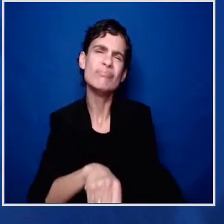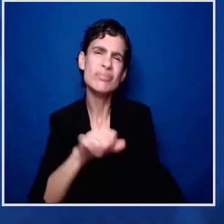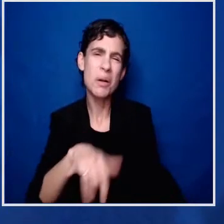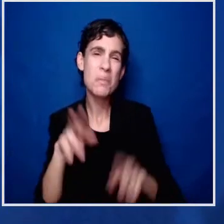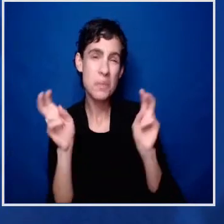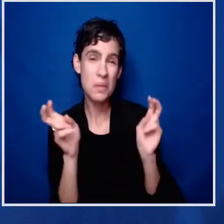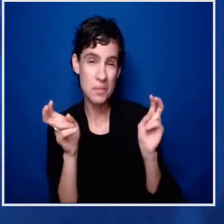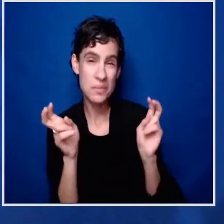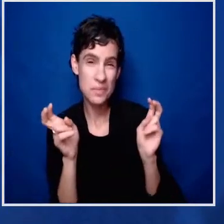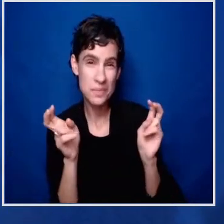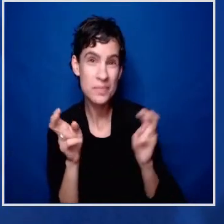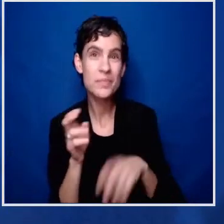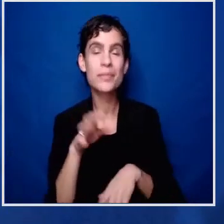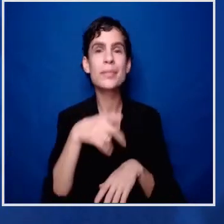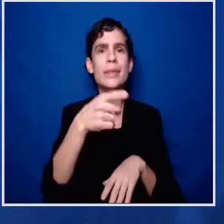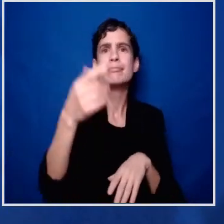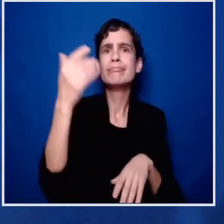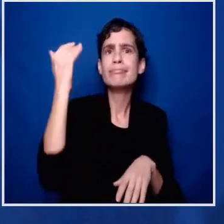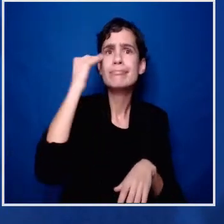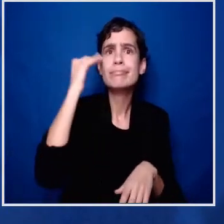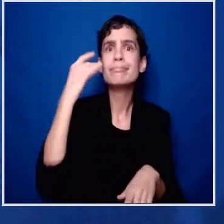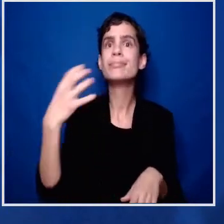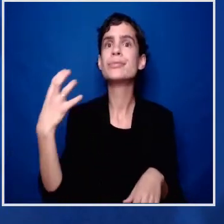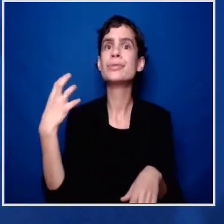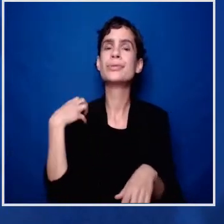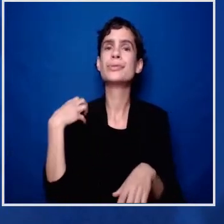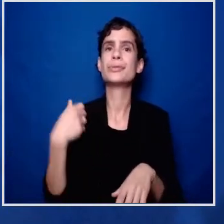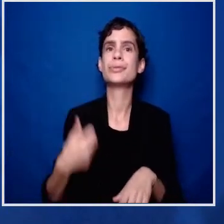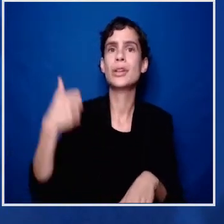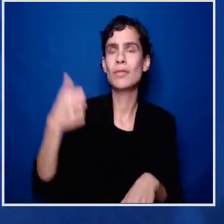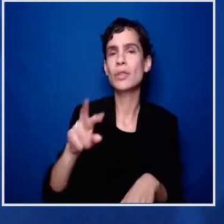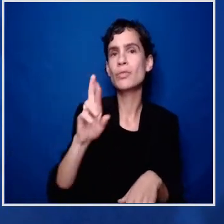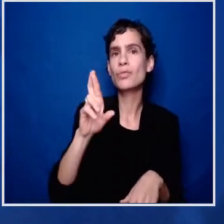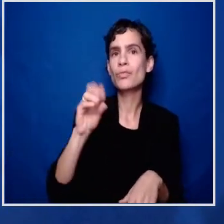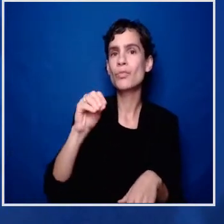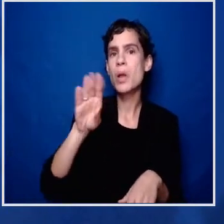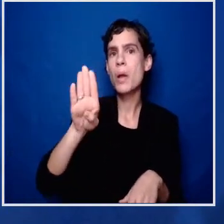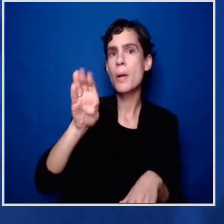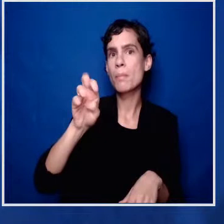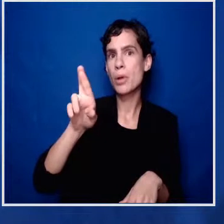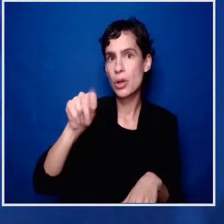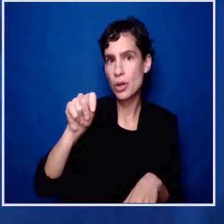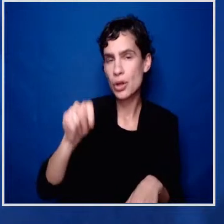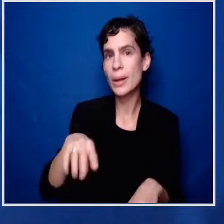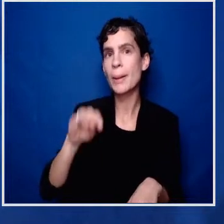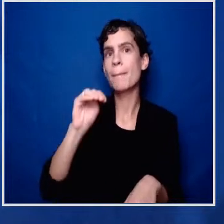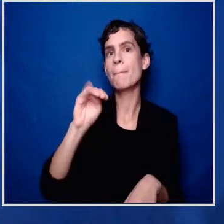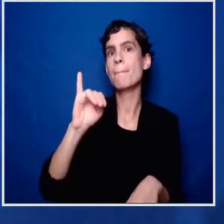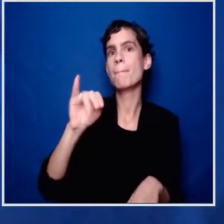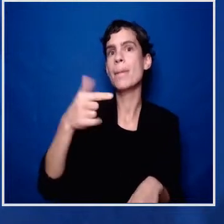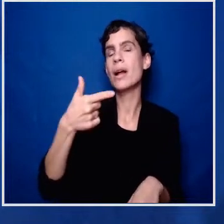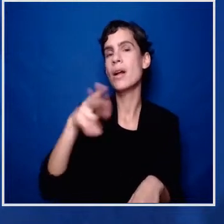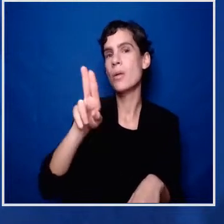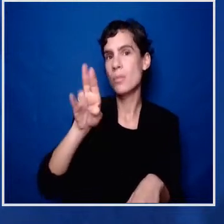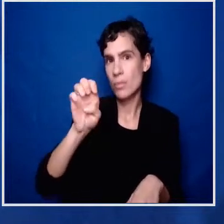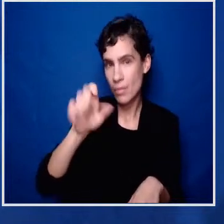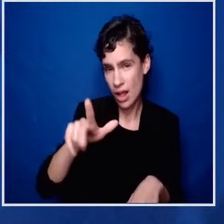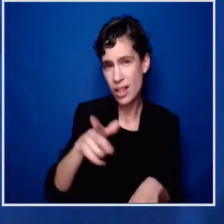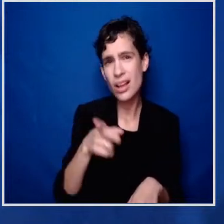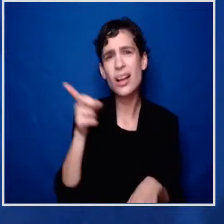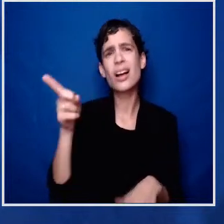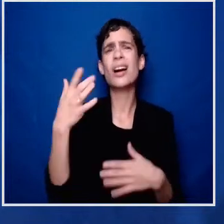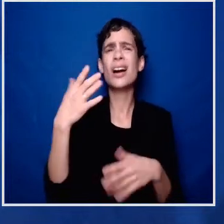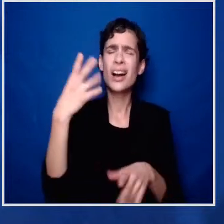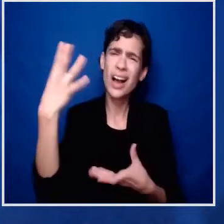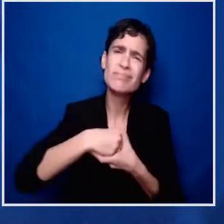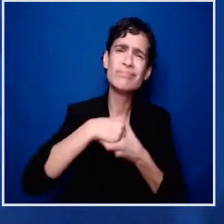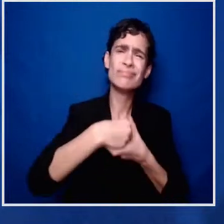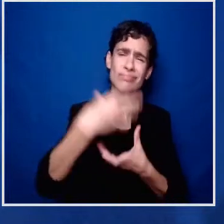I LOVE THAT MOTTO.